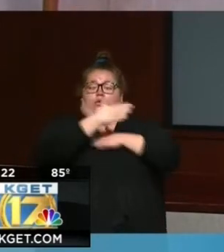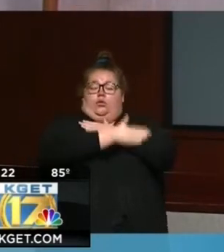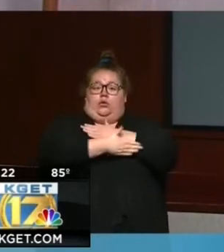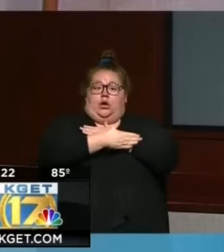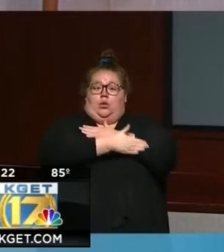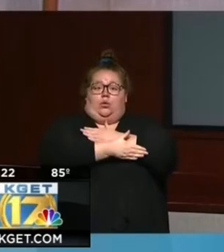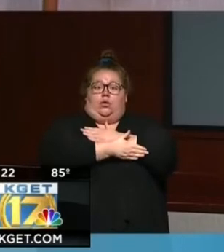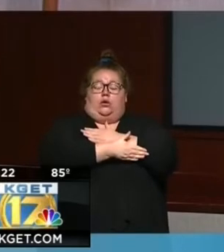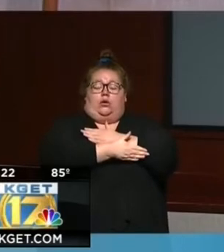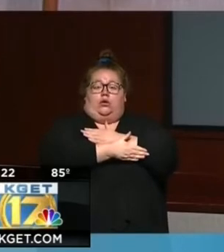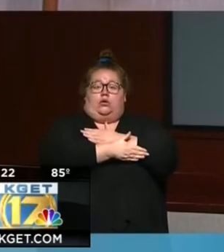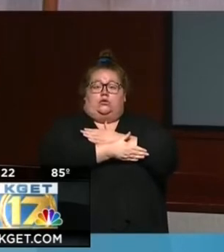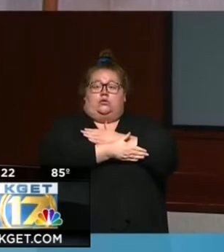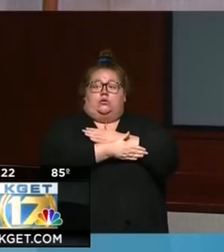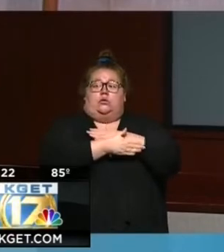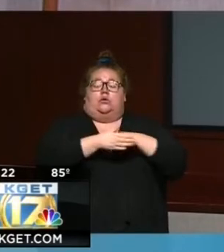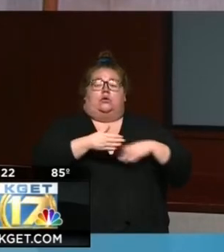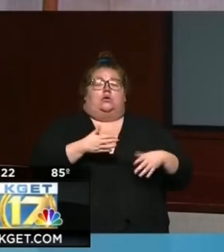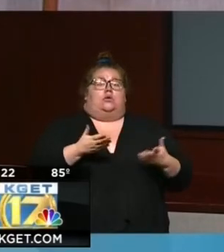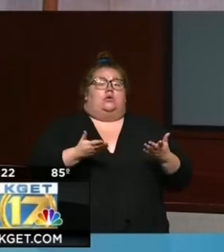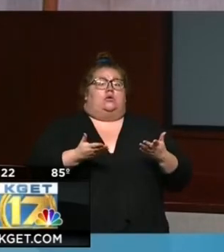STATE INDICATED TO YOU OR THE